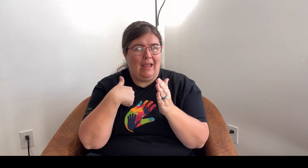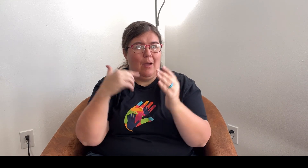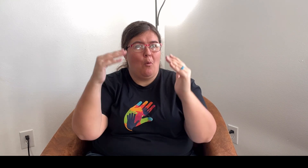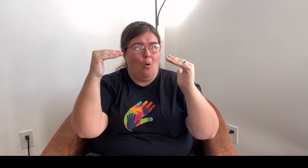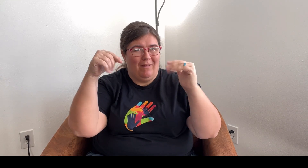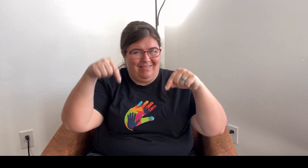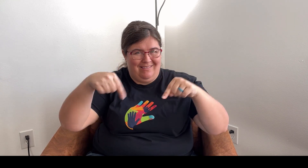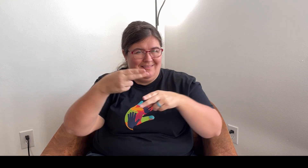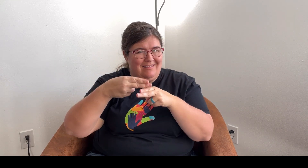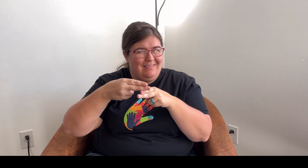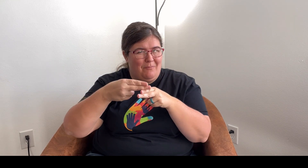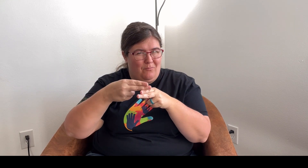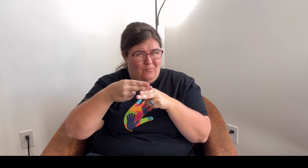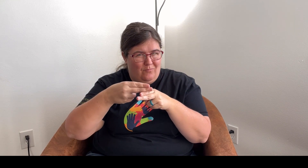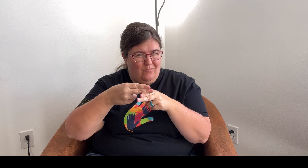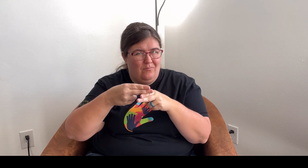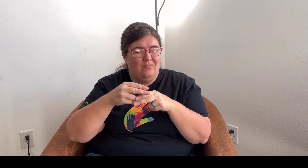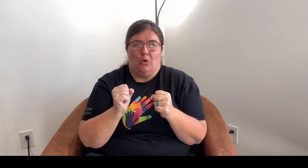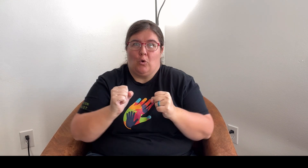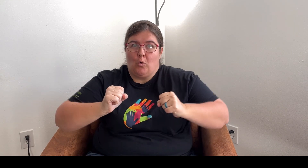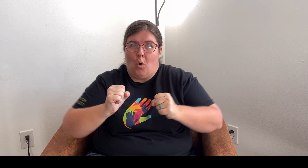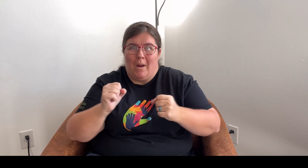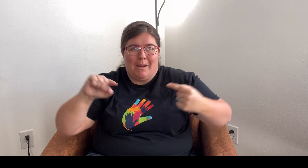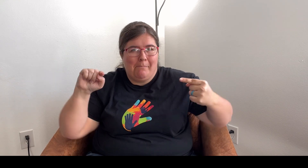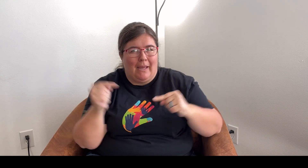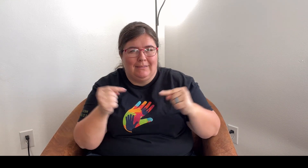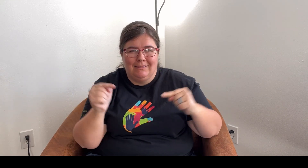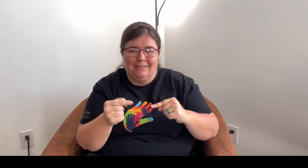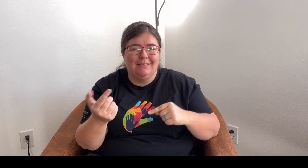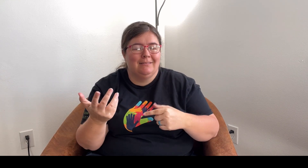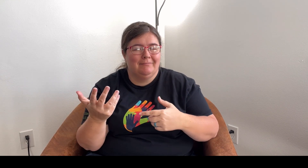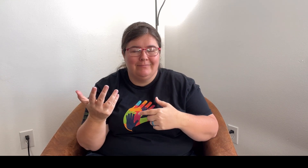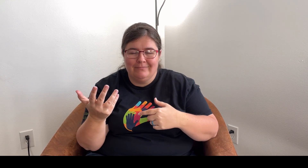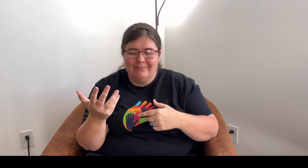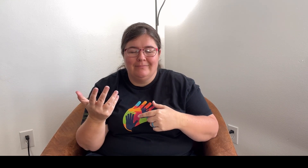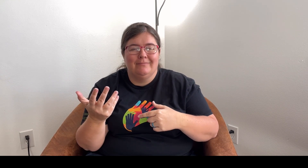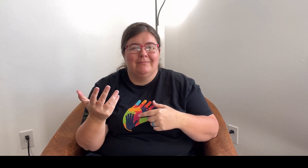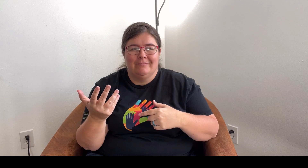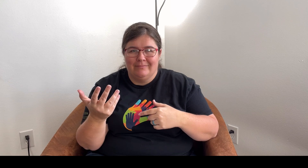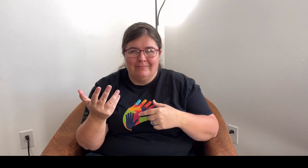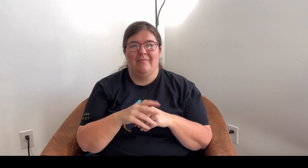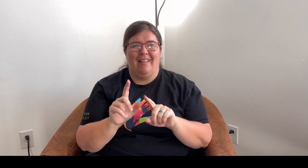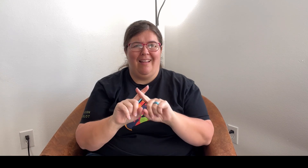I'm hopeful that this is just a phase, that it's just growing pains.